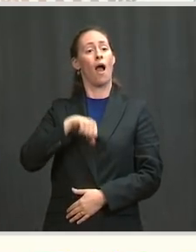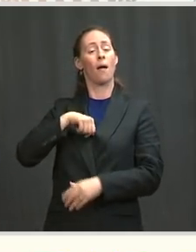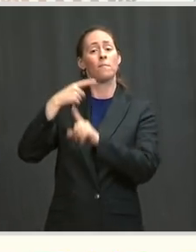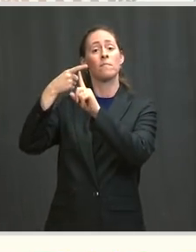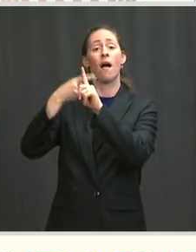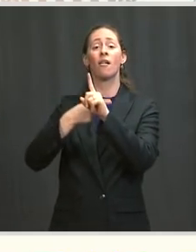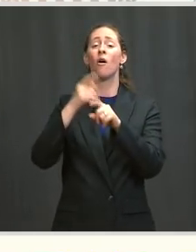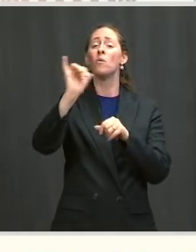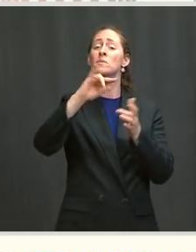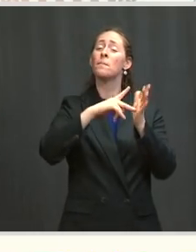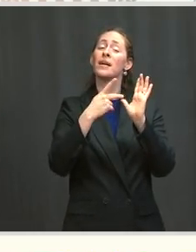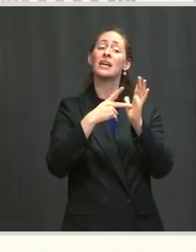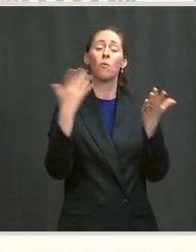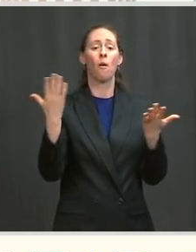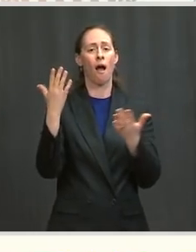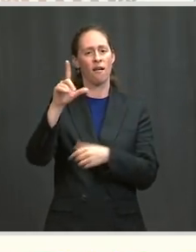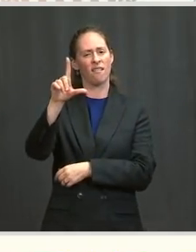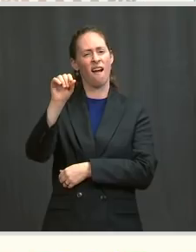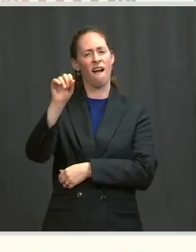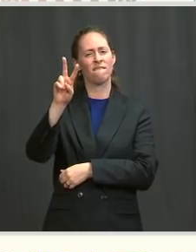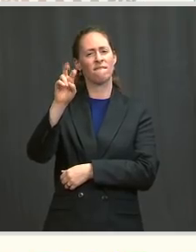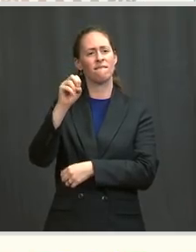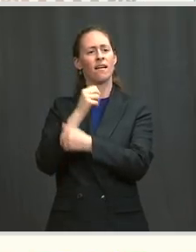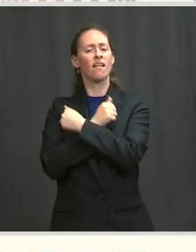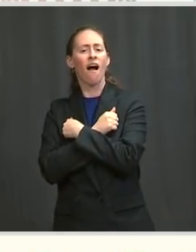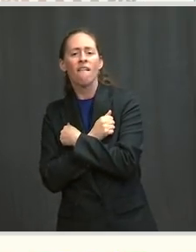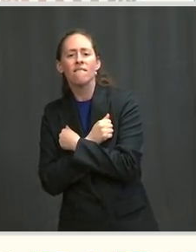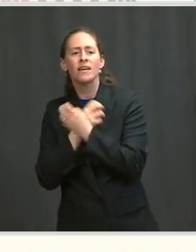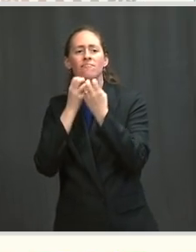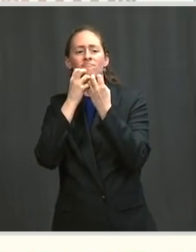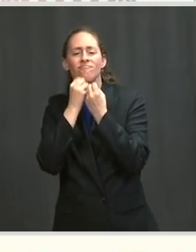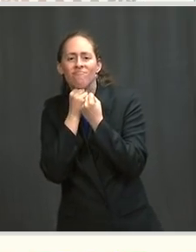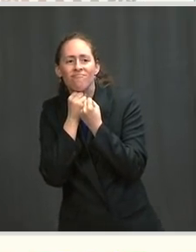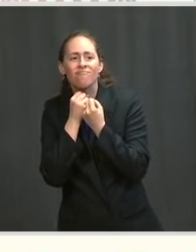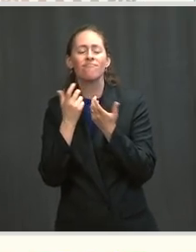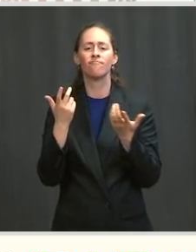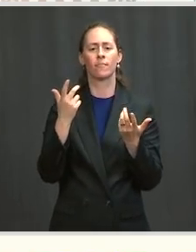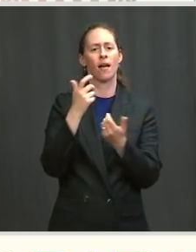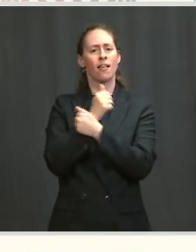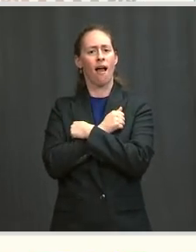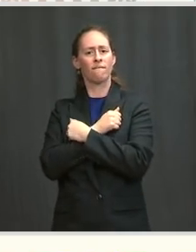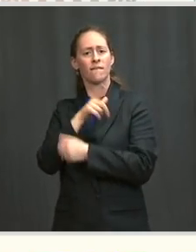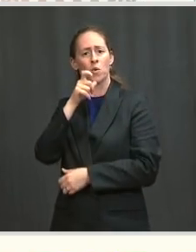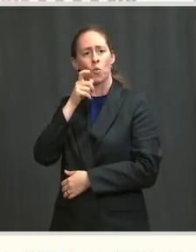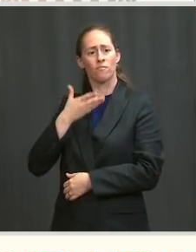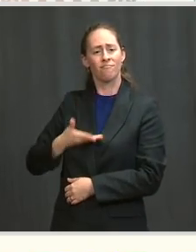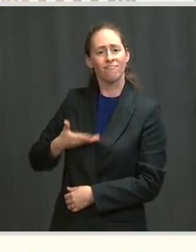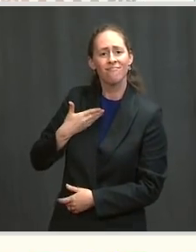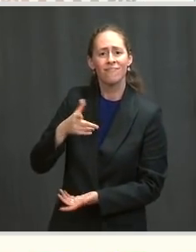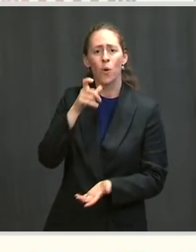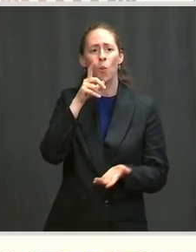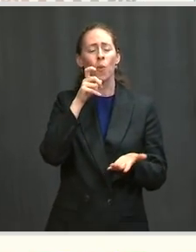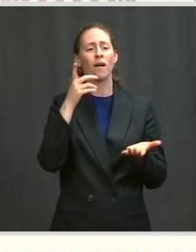you know, being able to love yourself, love whomever you love, and love this country enough